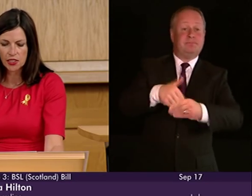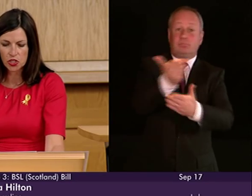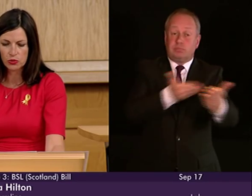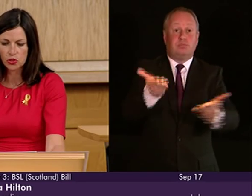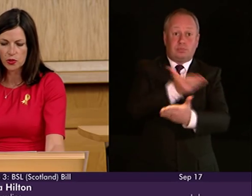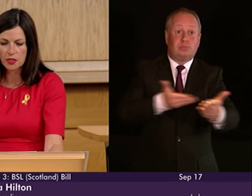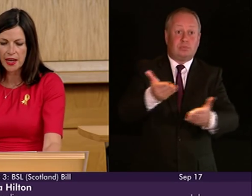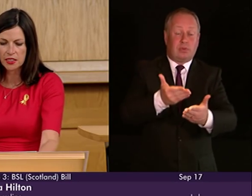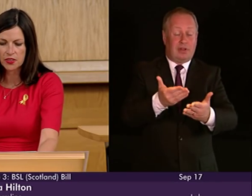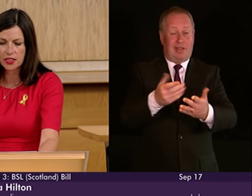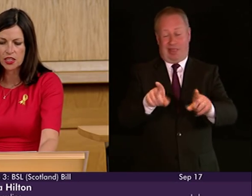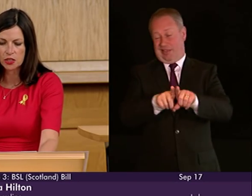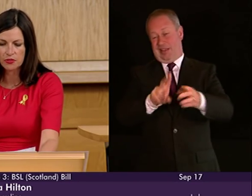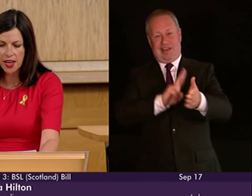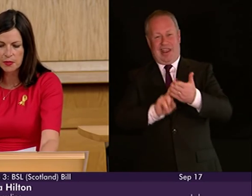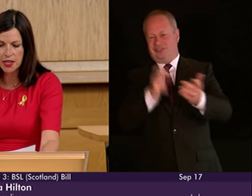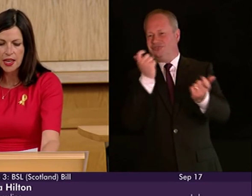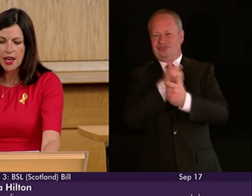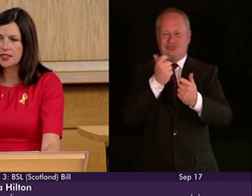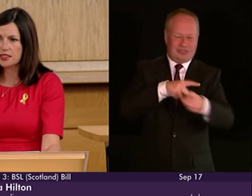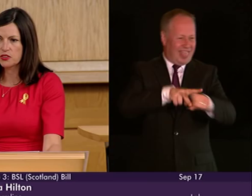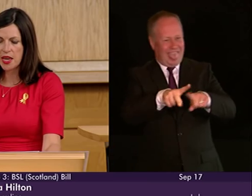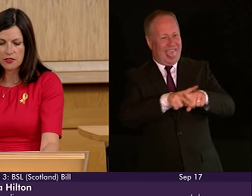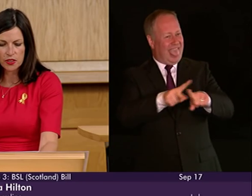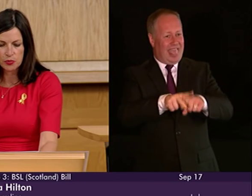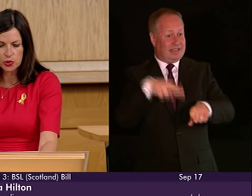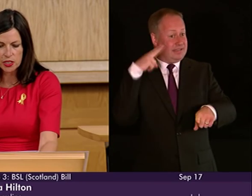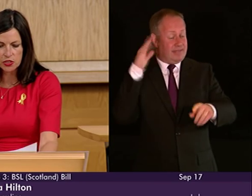the natural jokes and banter in the classroom environment. That leaves many feeling bored